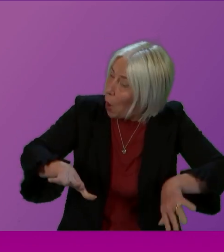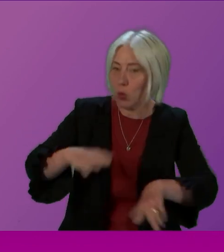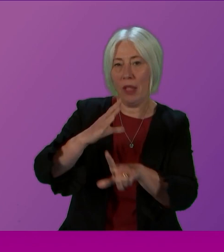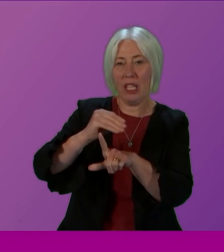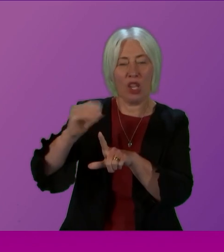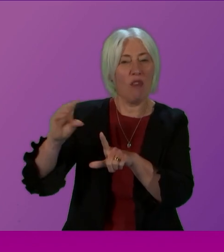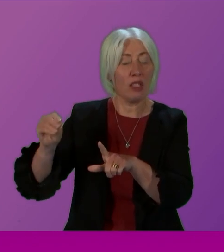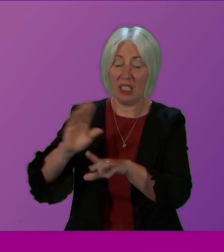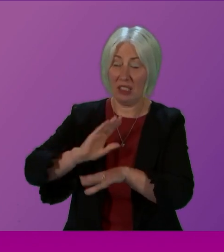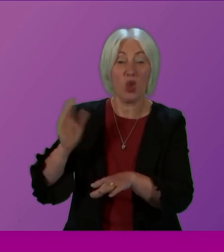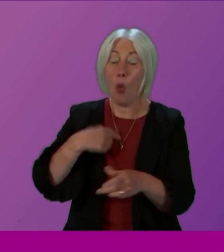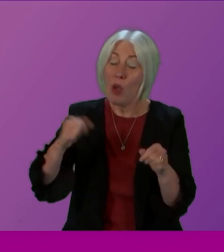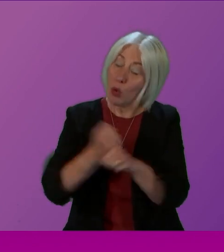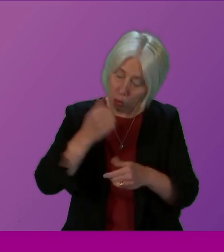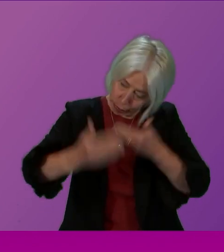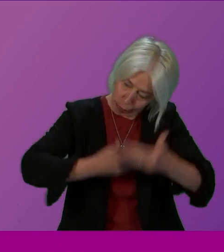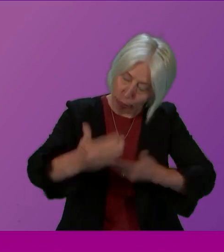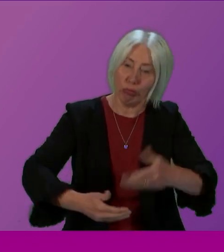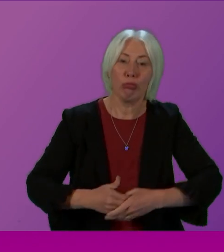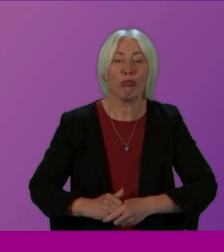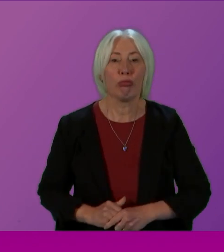Party.